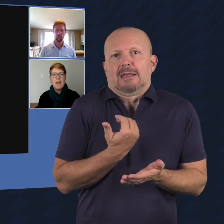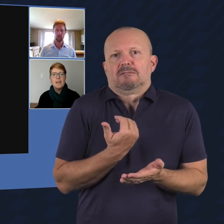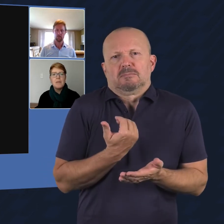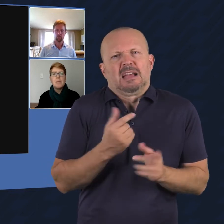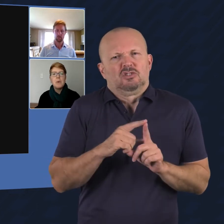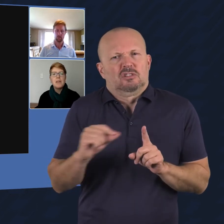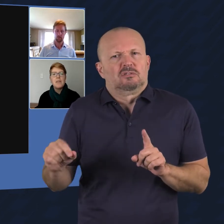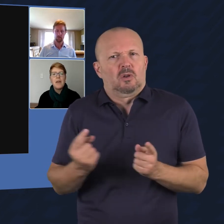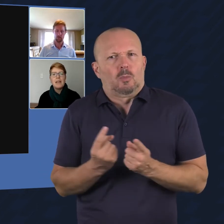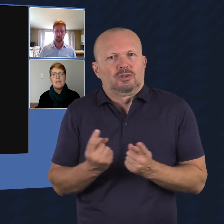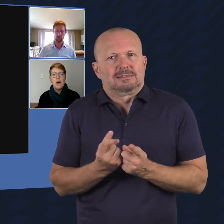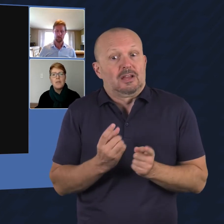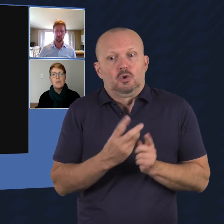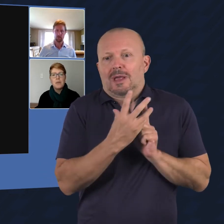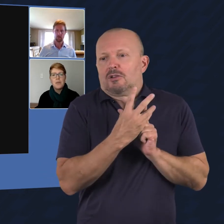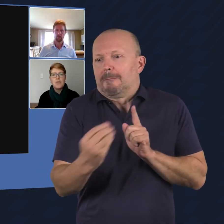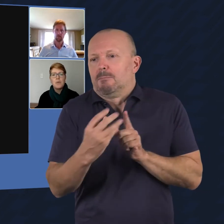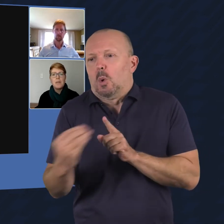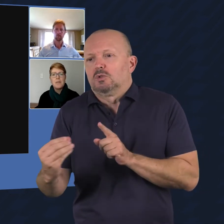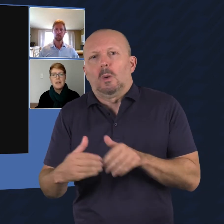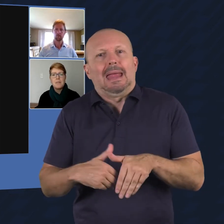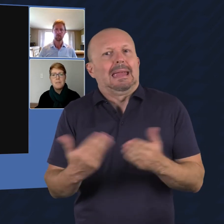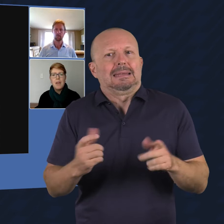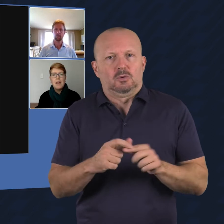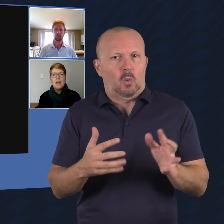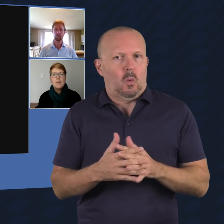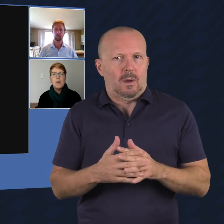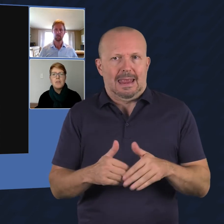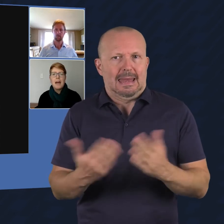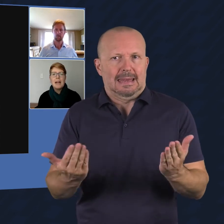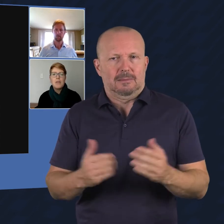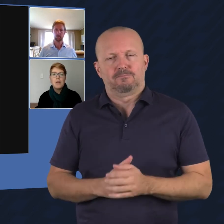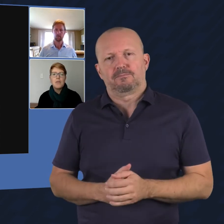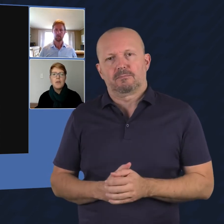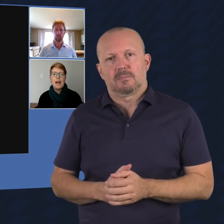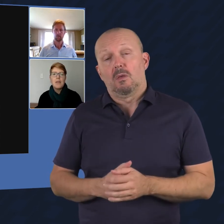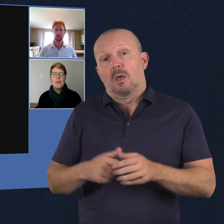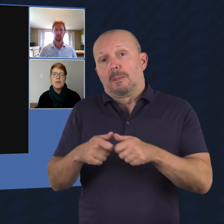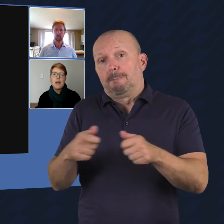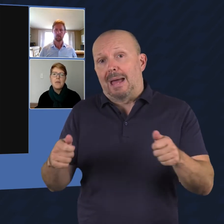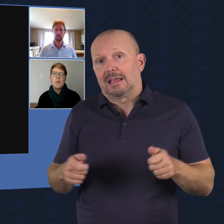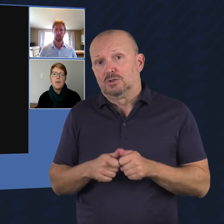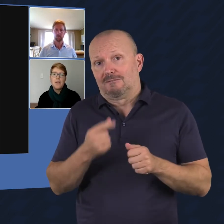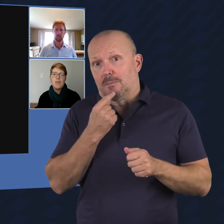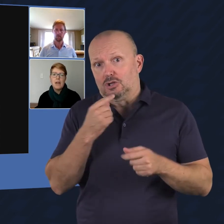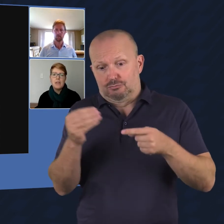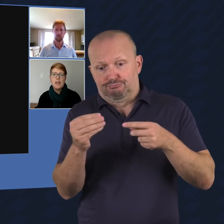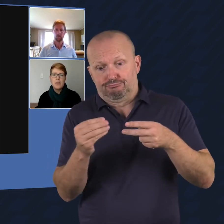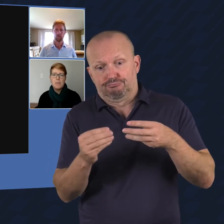and can be imported into any DAW for research and remixing. The project package for each track is standardised across the entire collection.